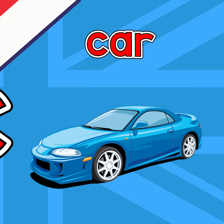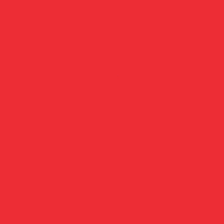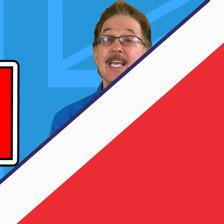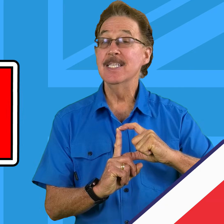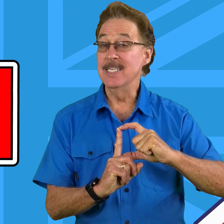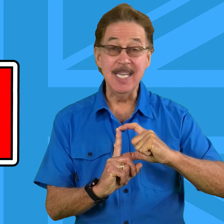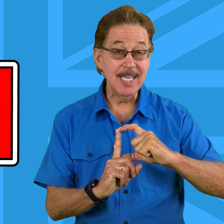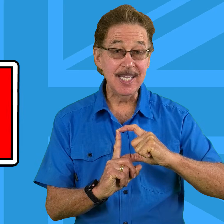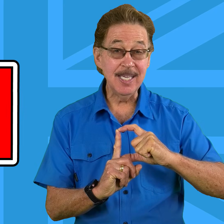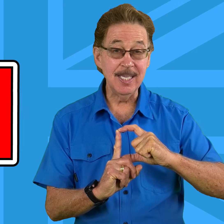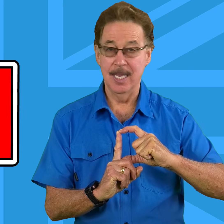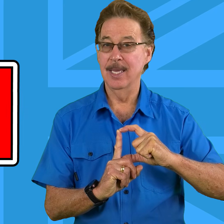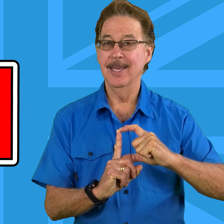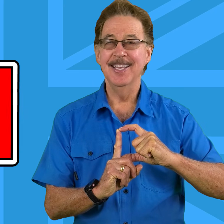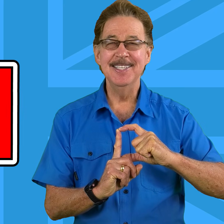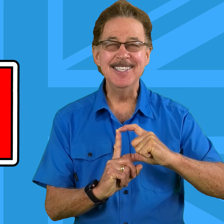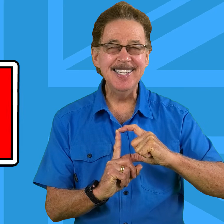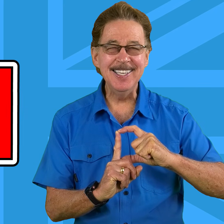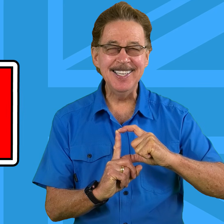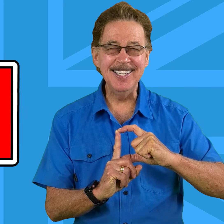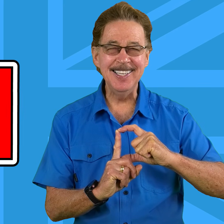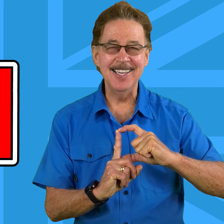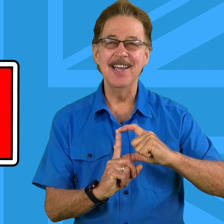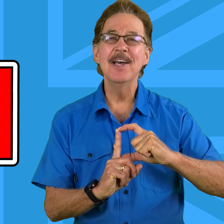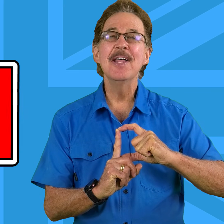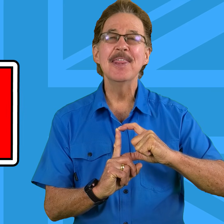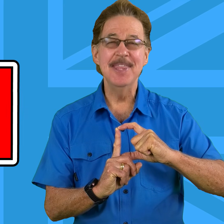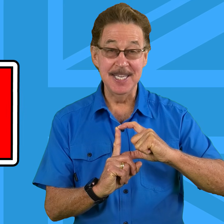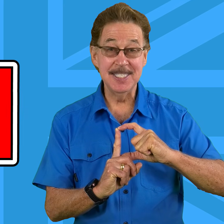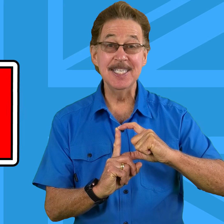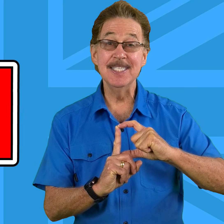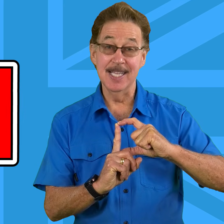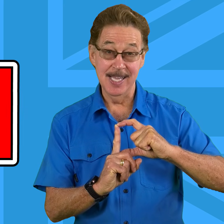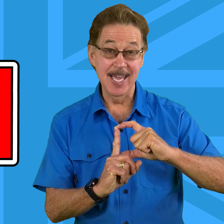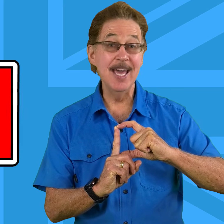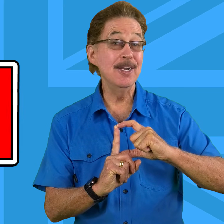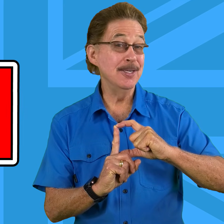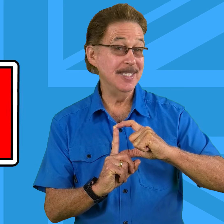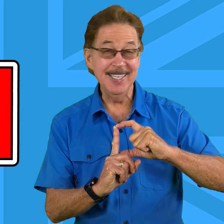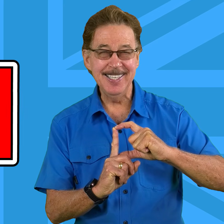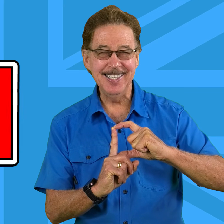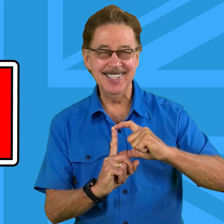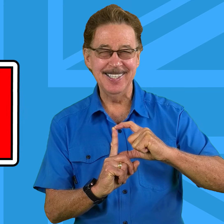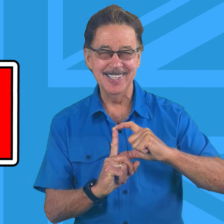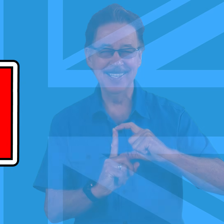D, d, this is the letter d